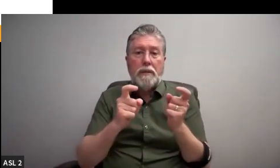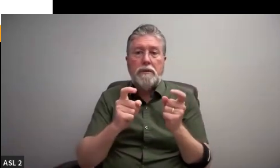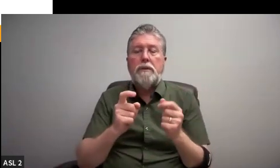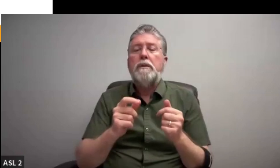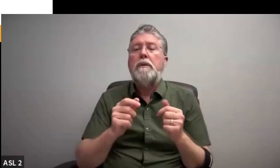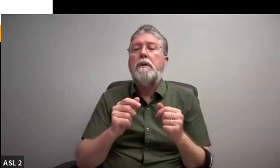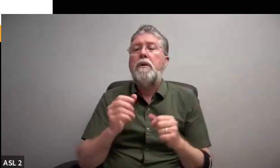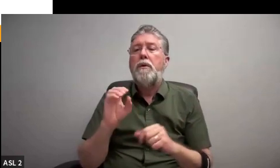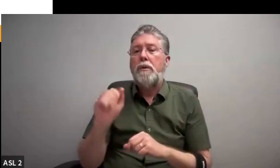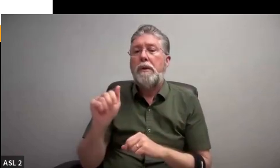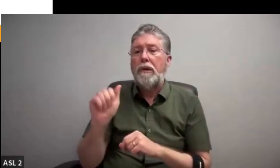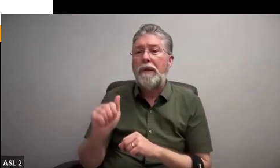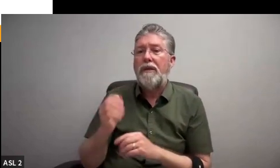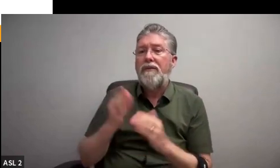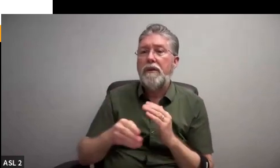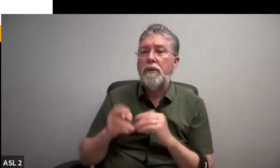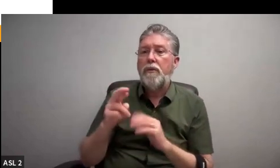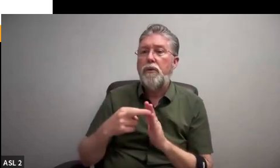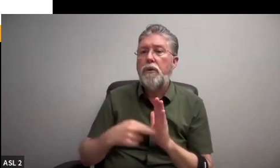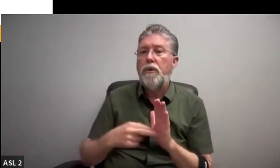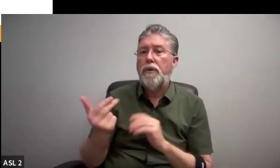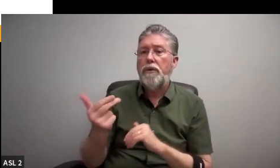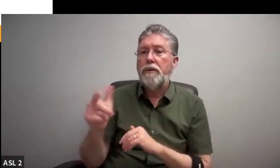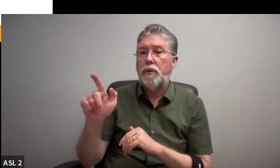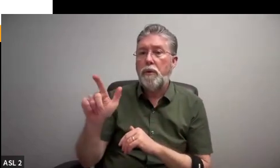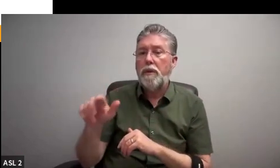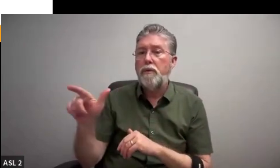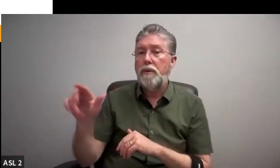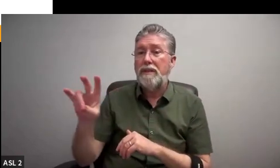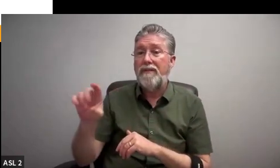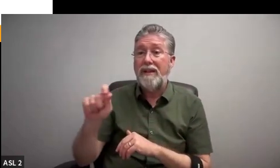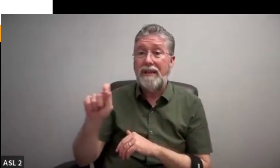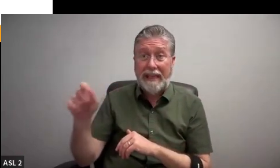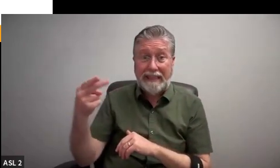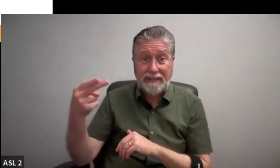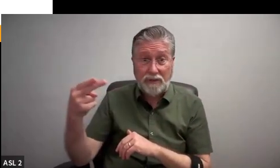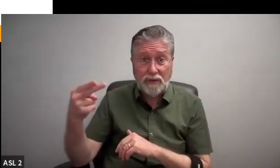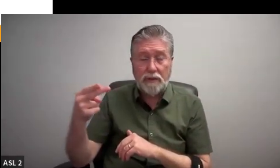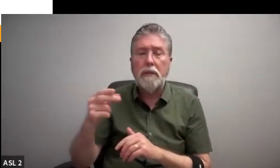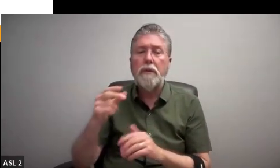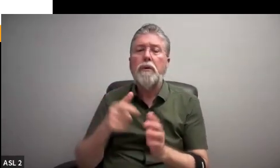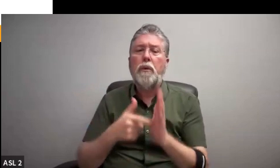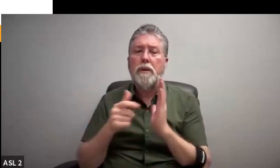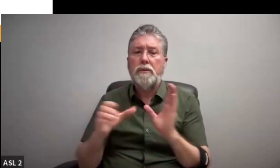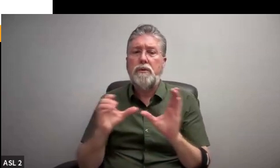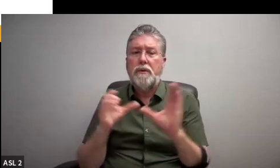Act final rule section 1321.27(h) requires certification that any program development